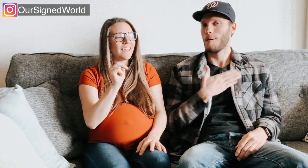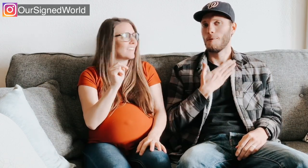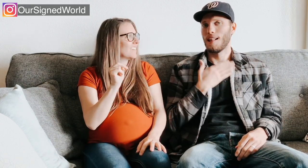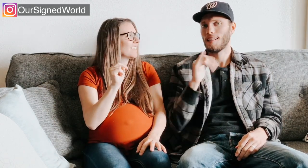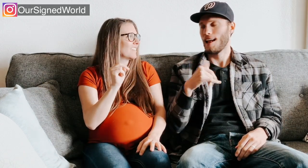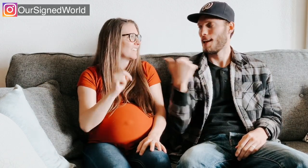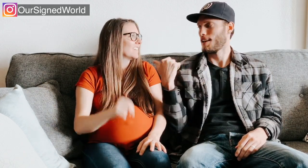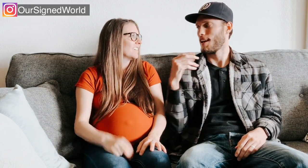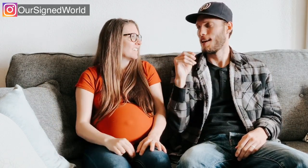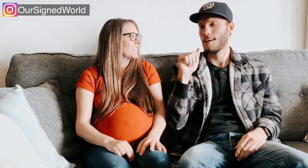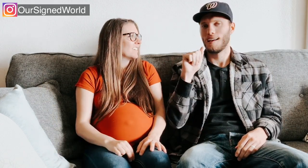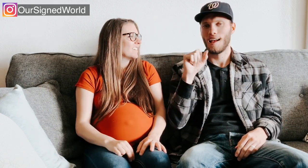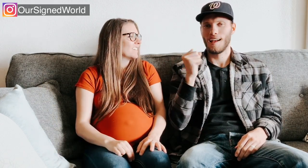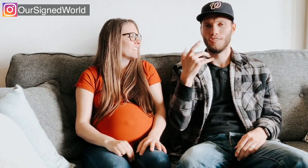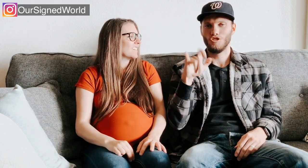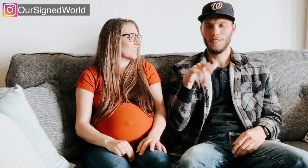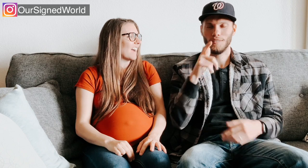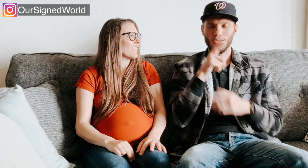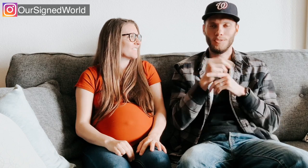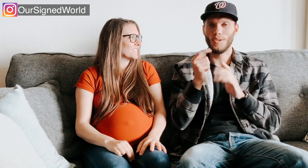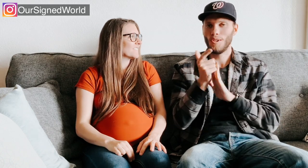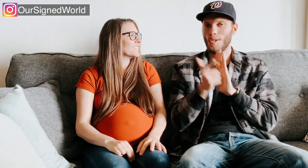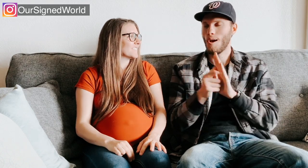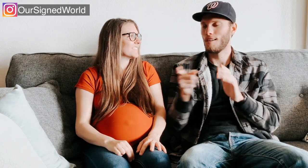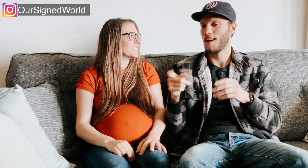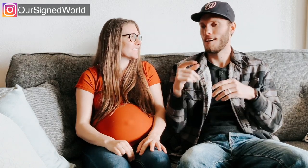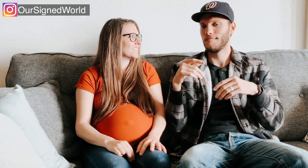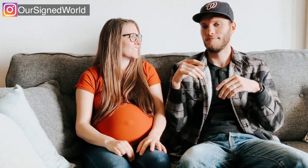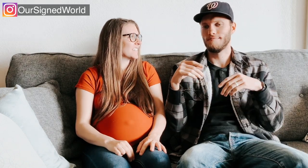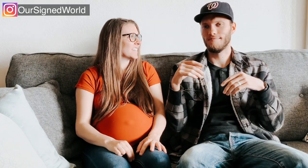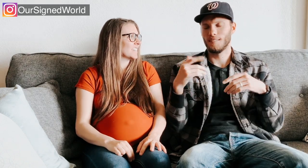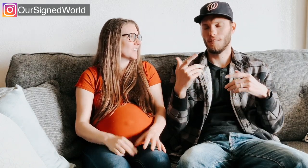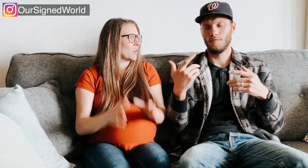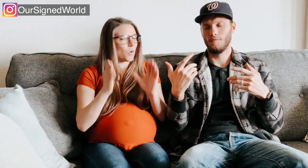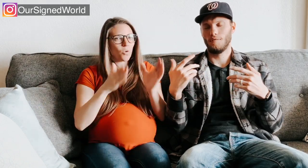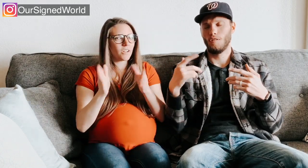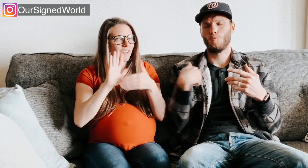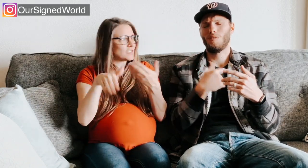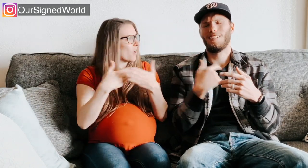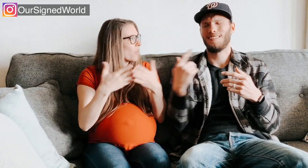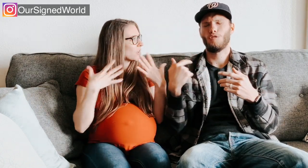I'm happy too because you and Ashley, our sister in law, organized all the clothes.